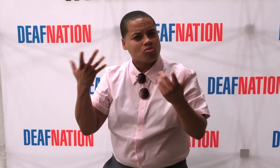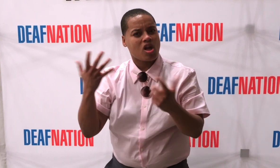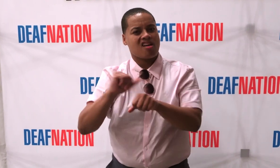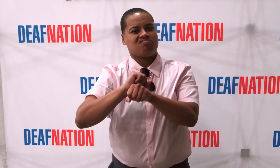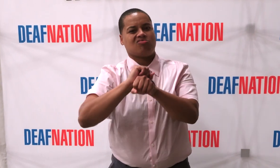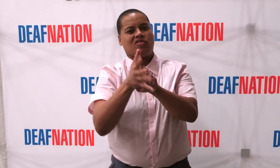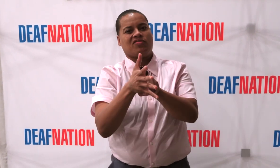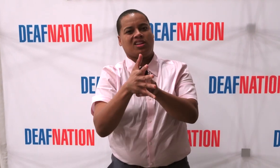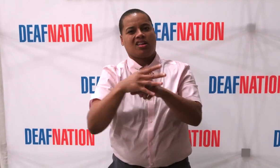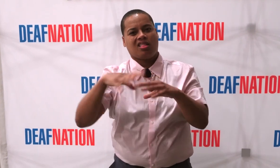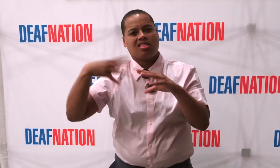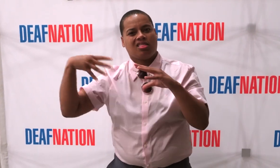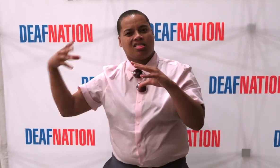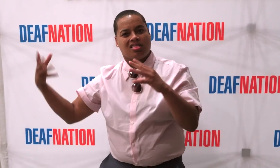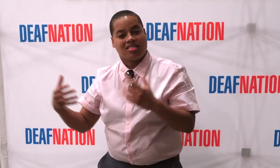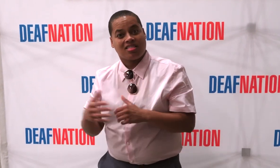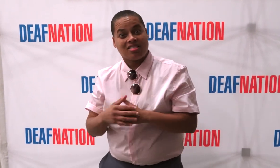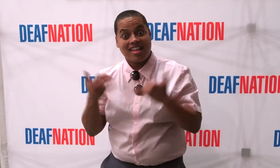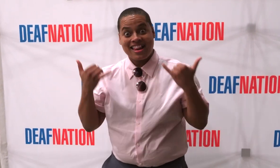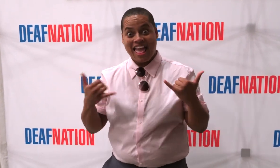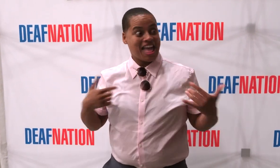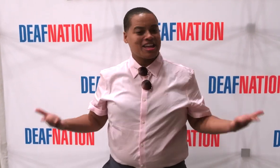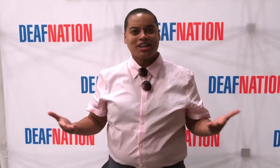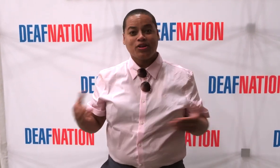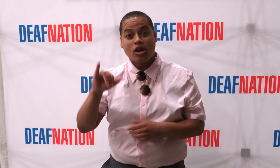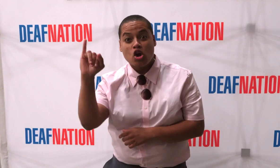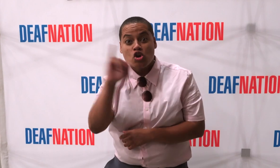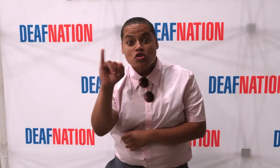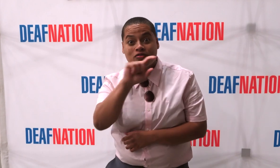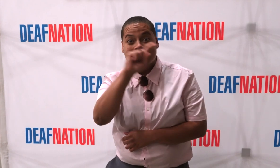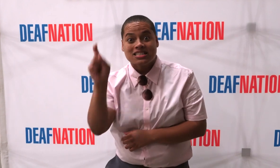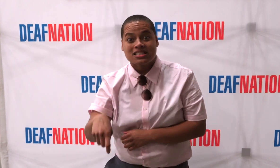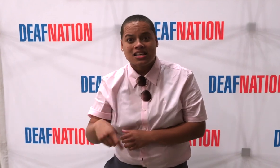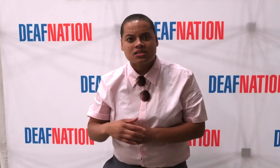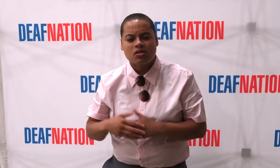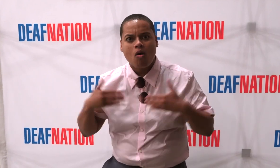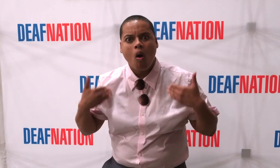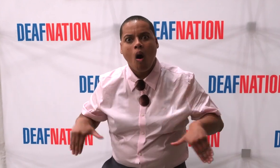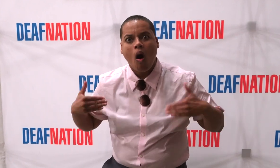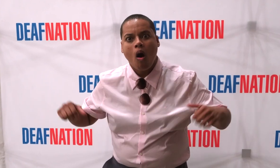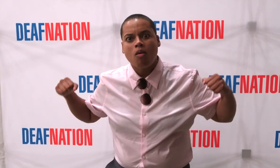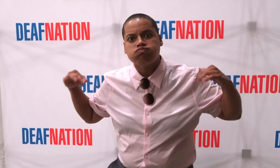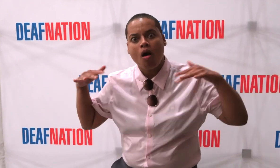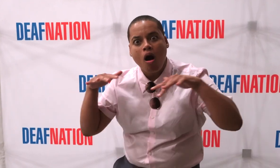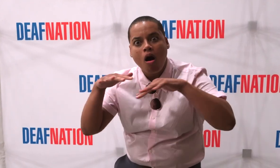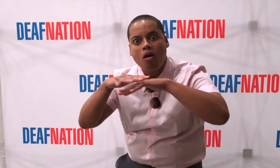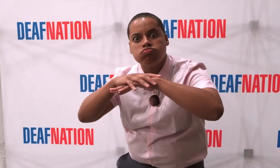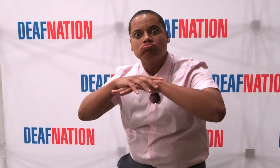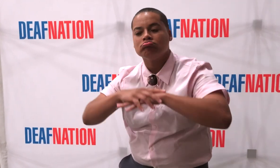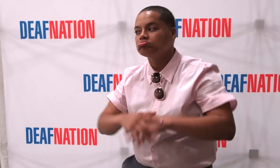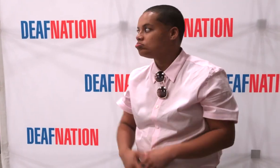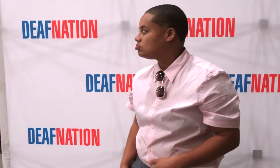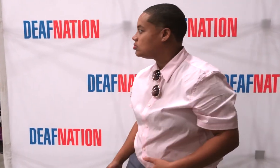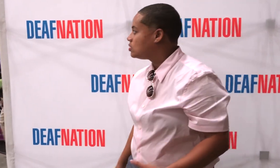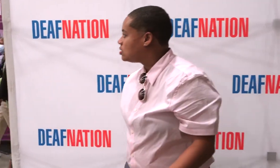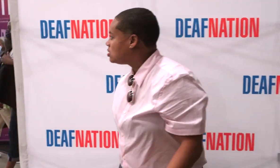COVID happened, right? Now we’re here in Irving, Texas. Wow, it’s packed!